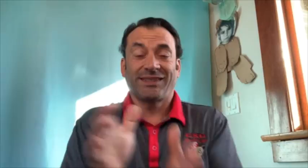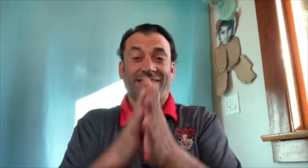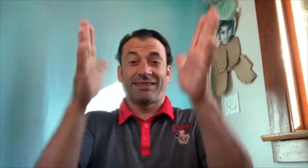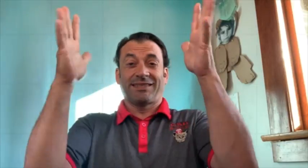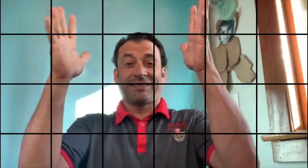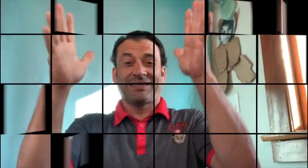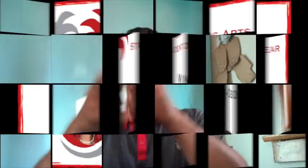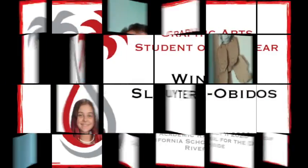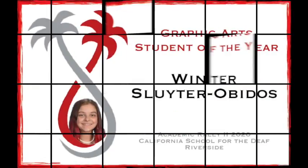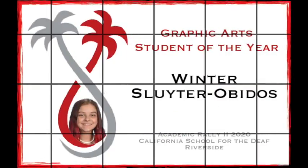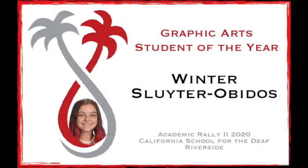congratulations.